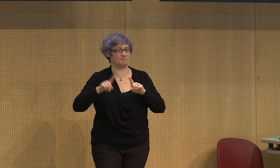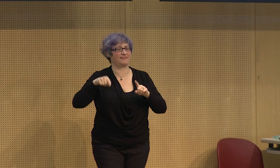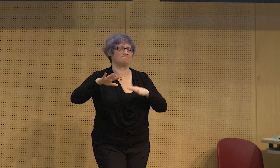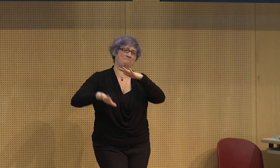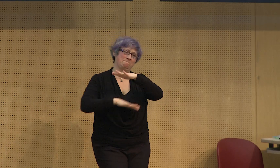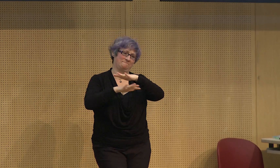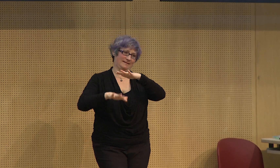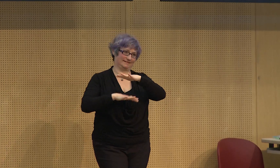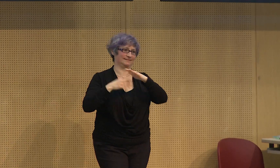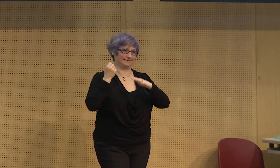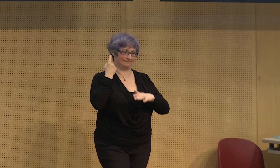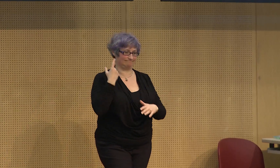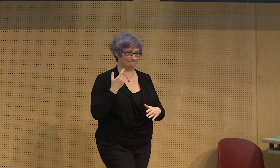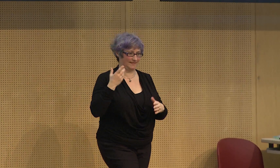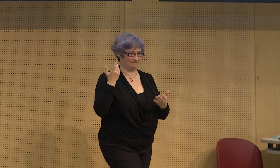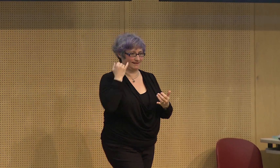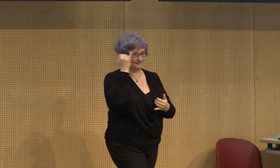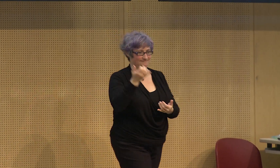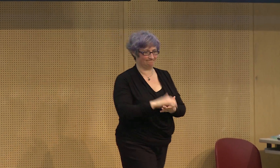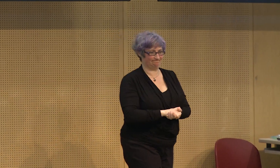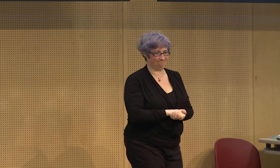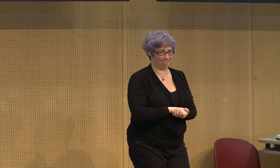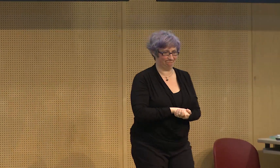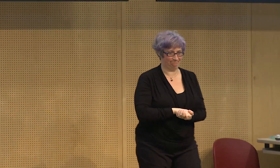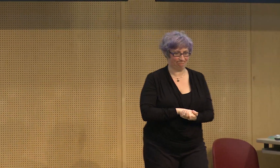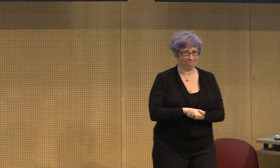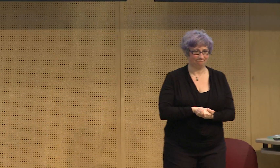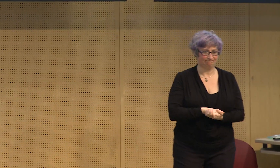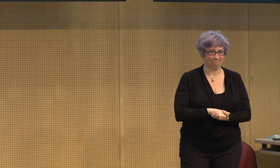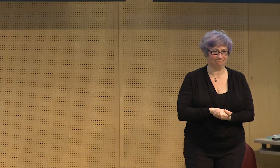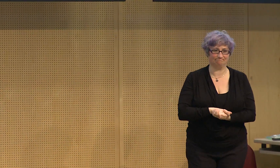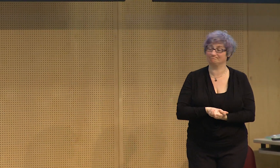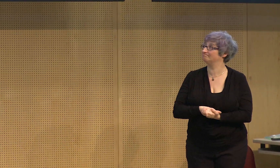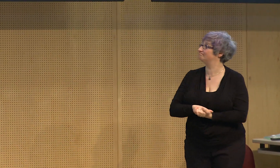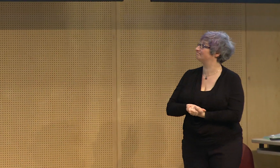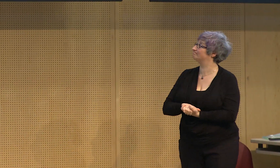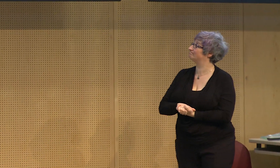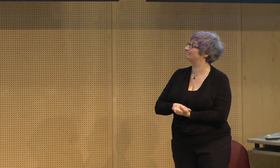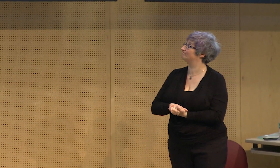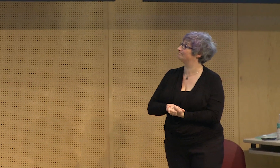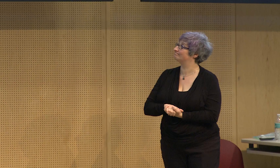then they quickly pick up the higher numbers in a count list